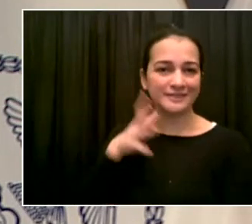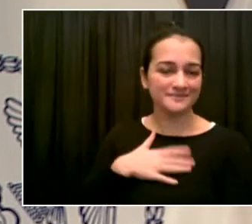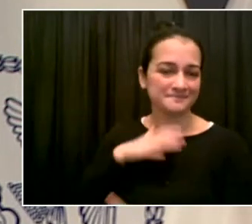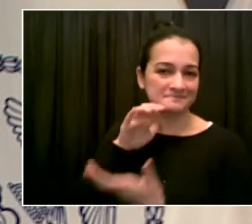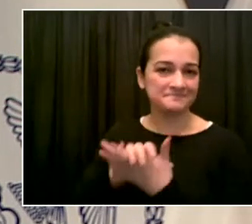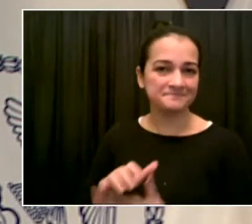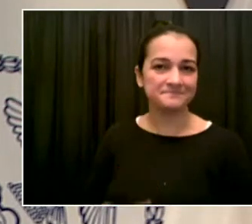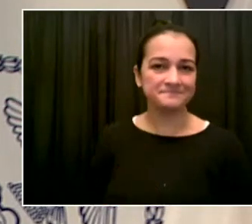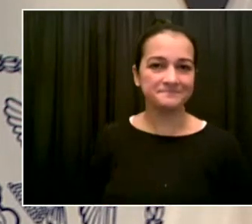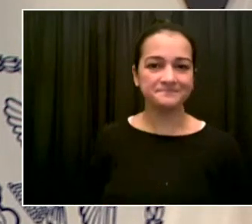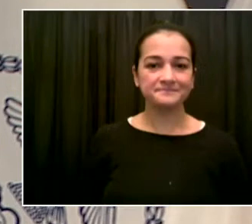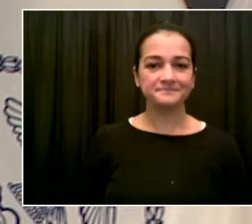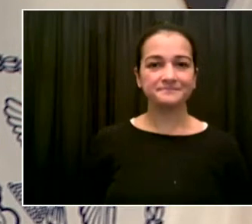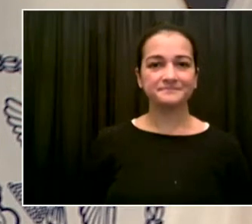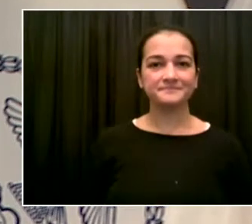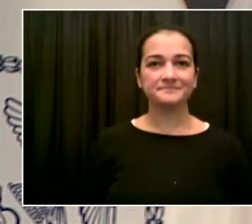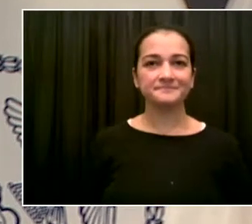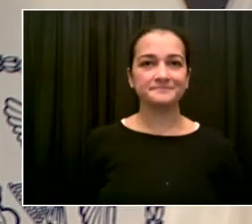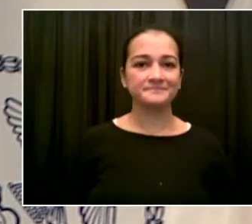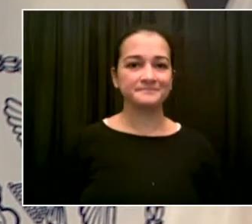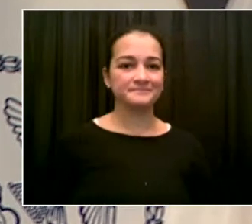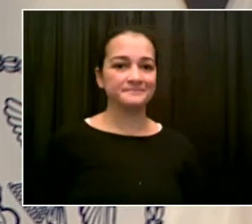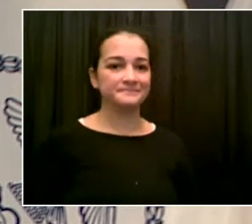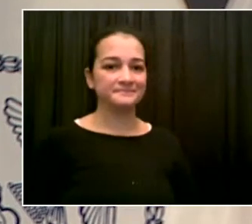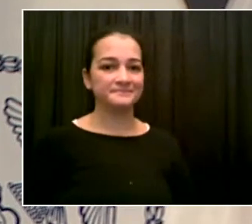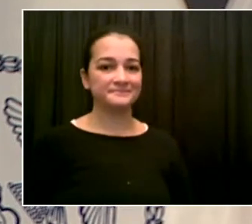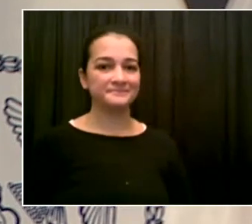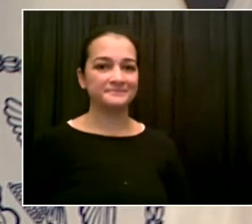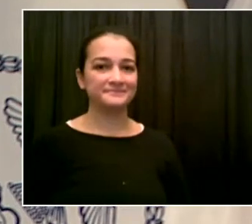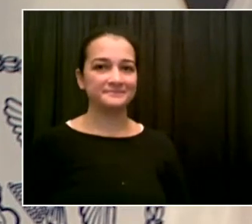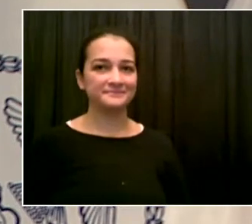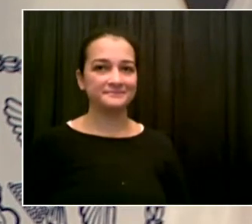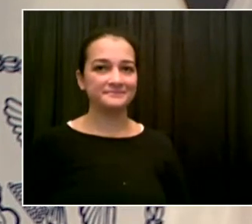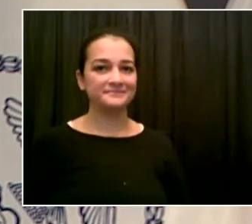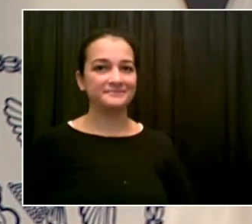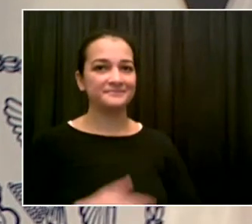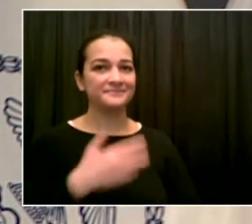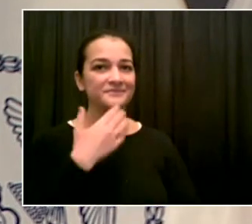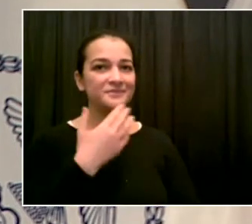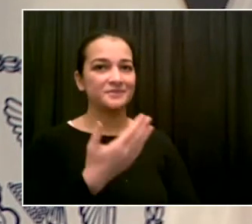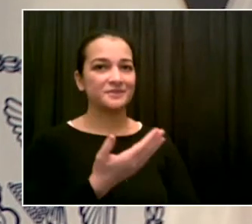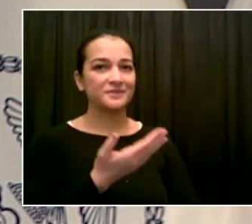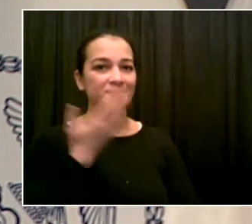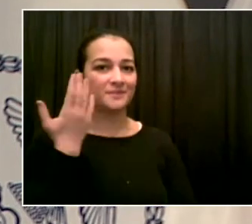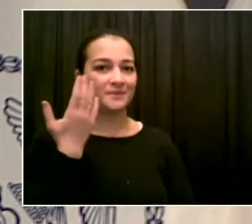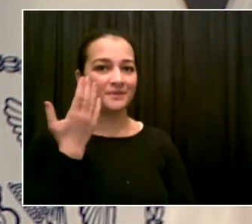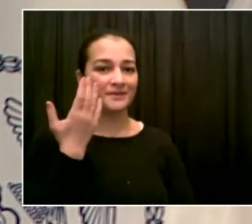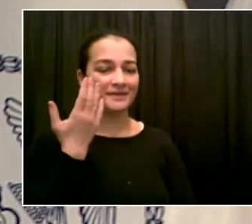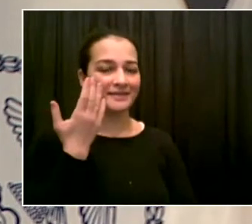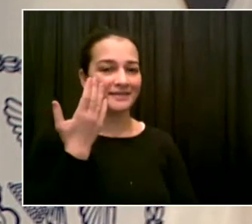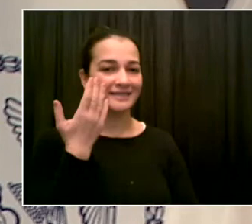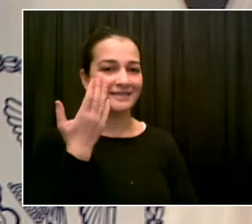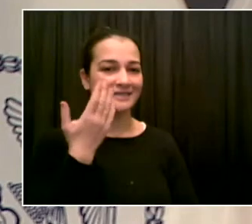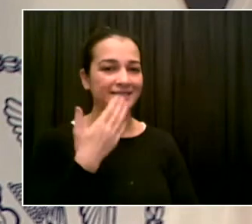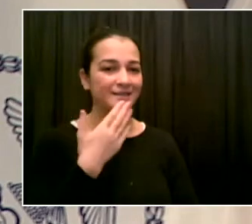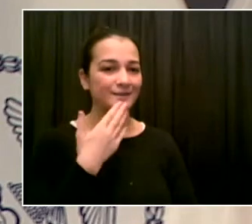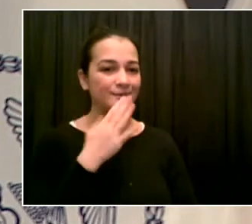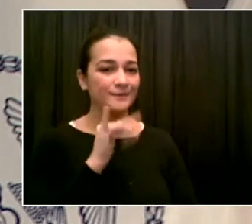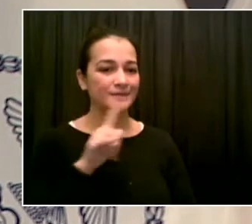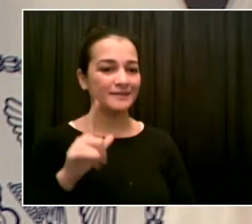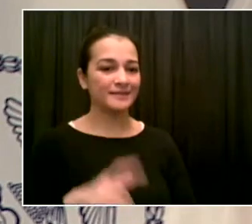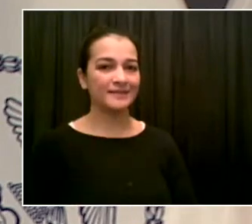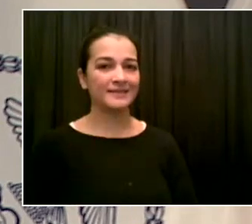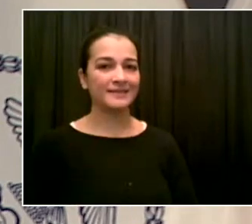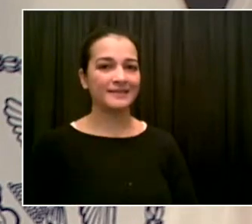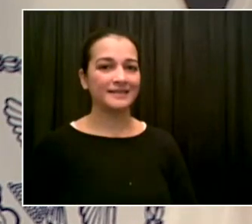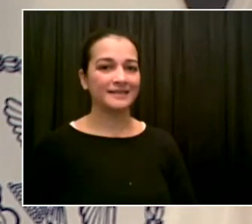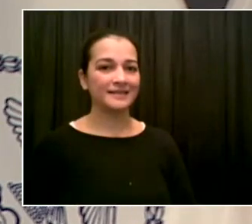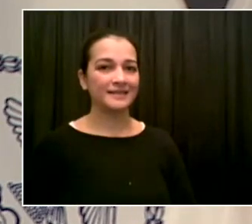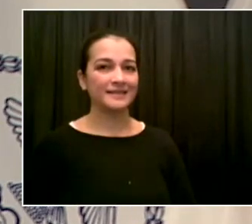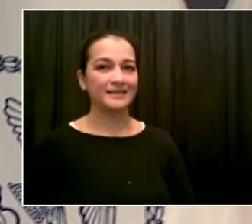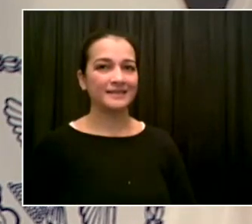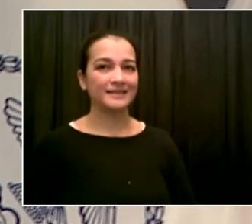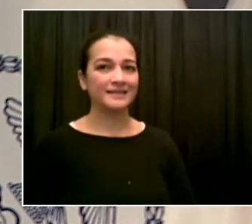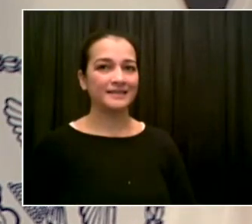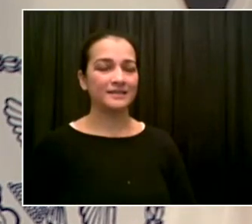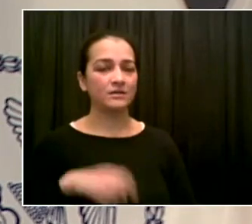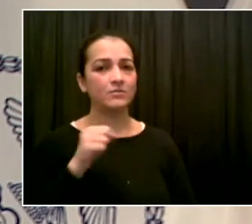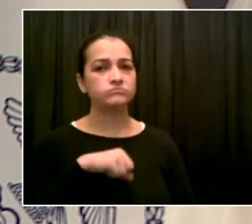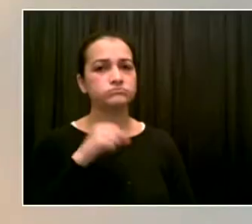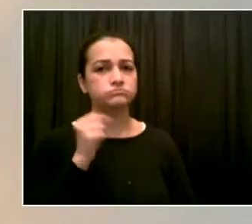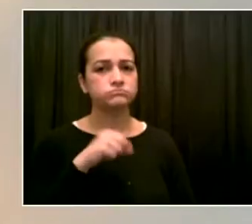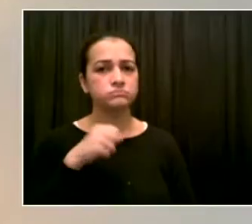GOOD MORNING.